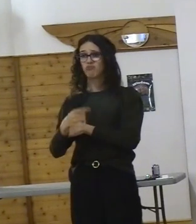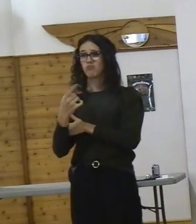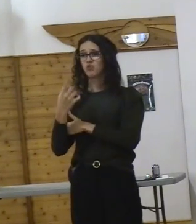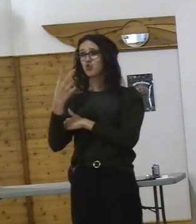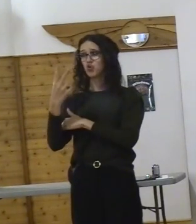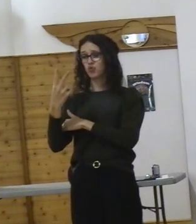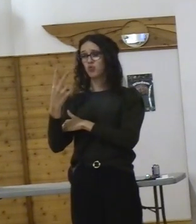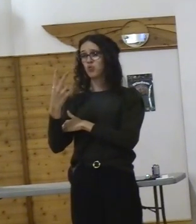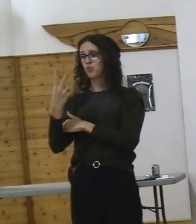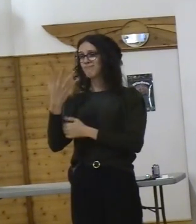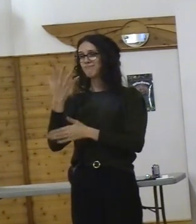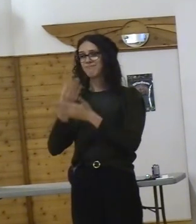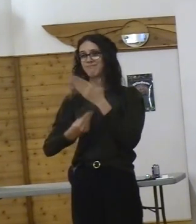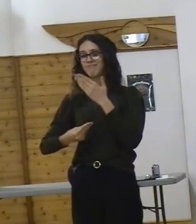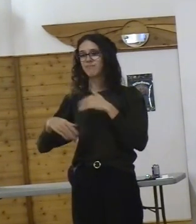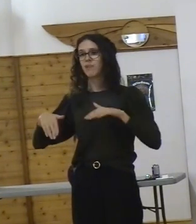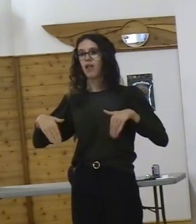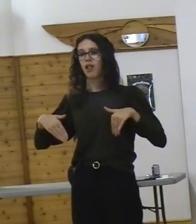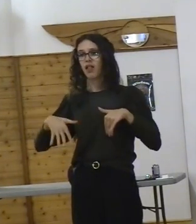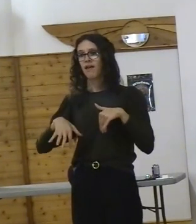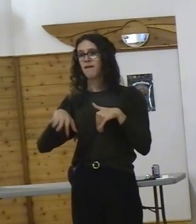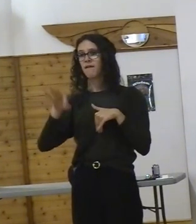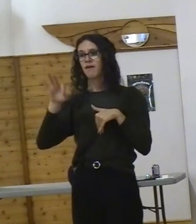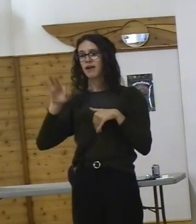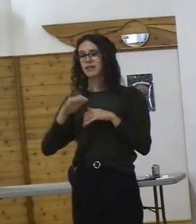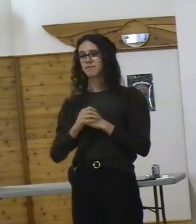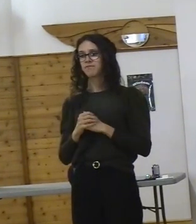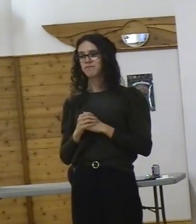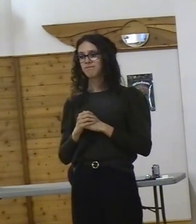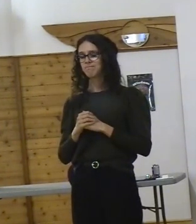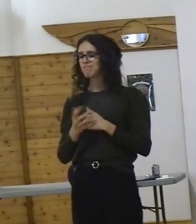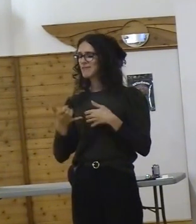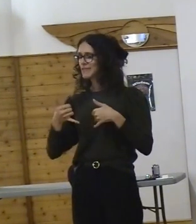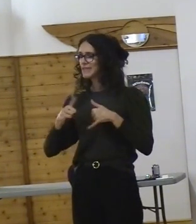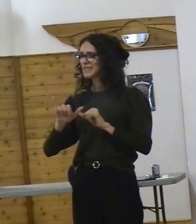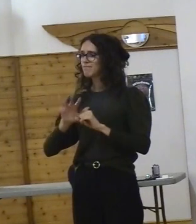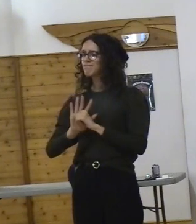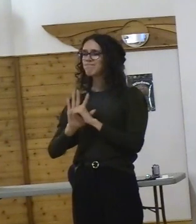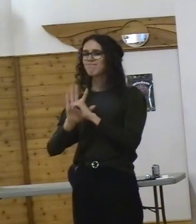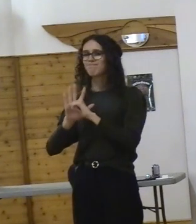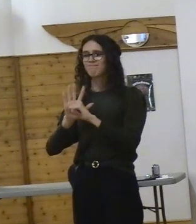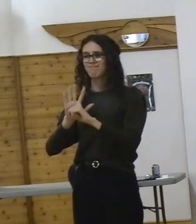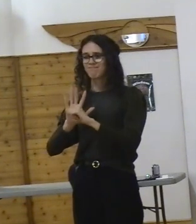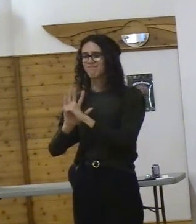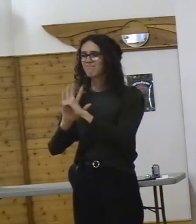And I still advocate for my family.